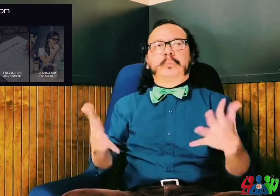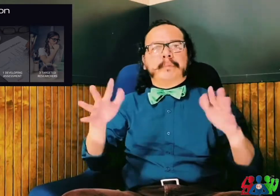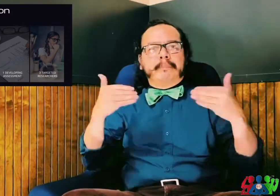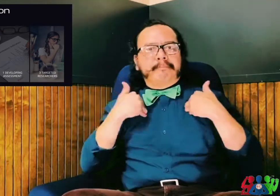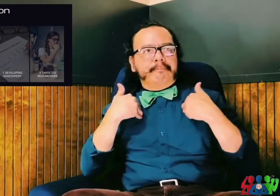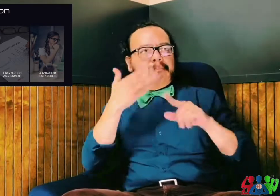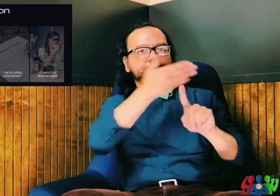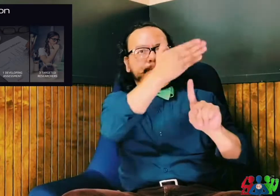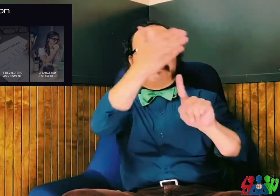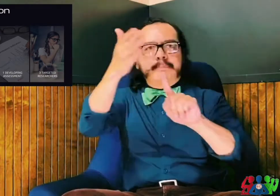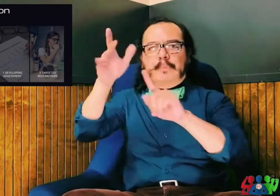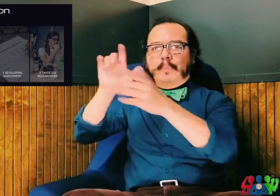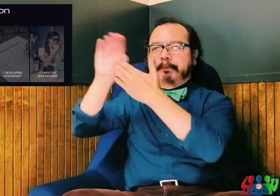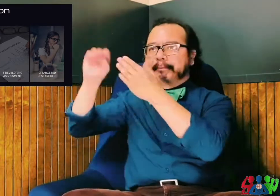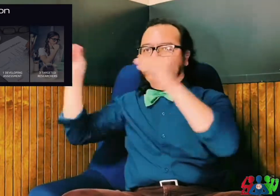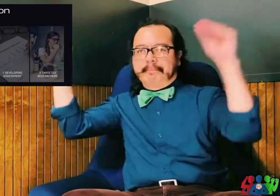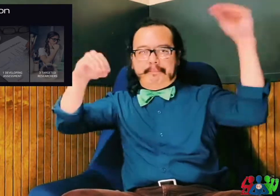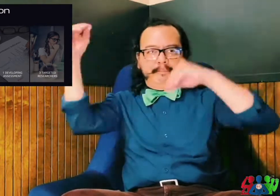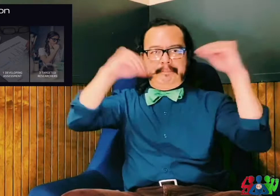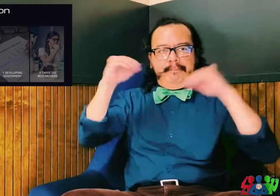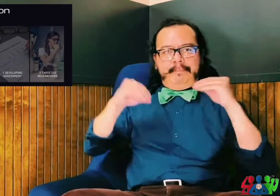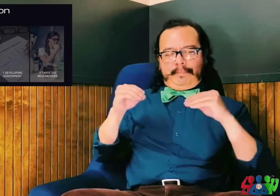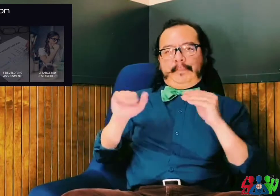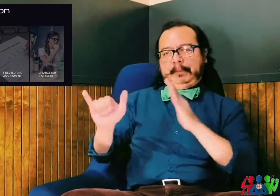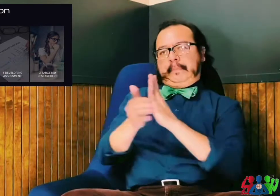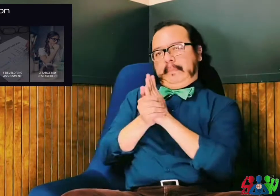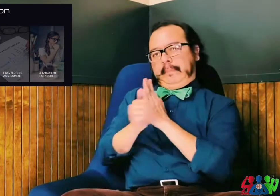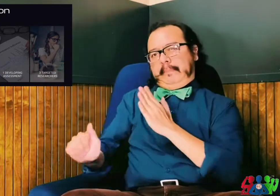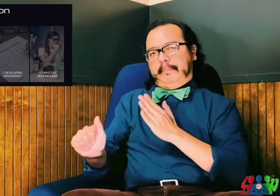Designers of integrated STEM experiences need to attend to the learning goals and learning progressions in the individual STEM subjects.